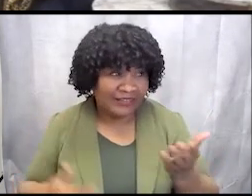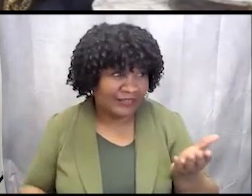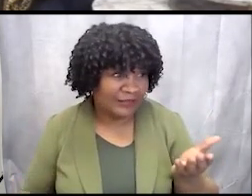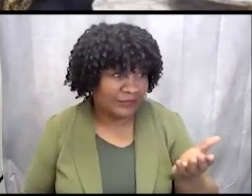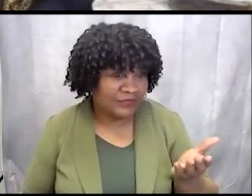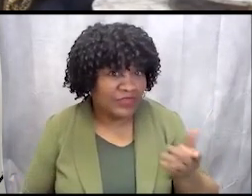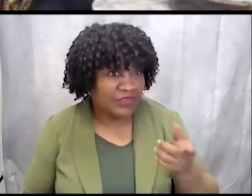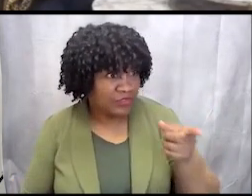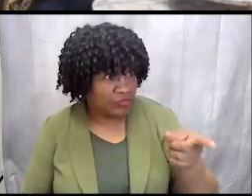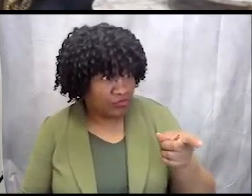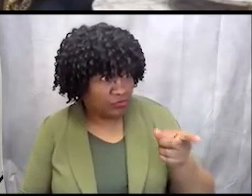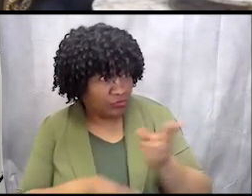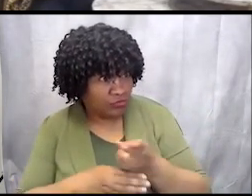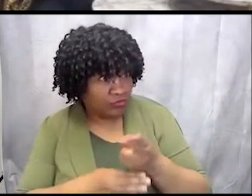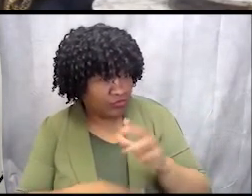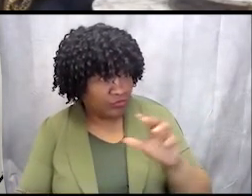Do you practice mindfulness?